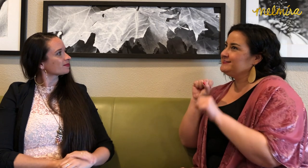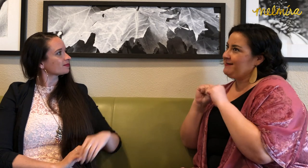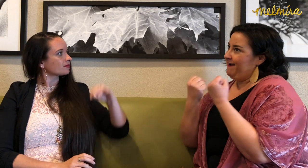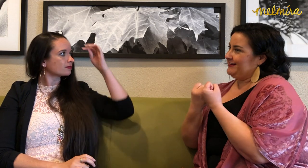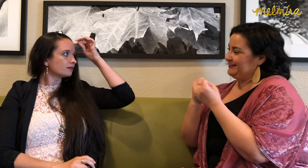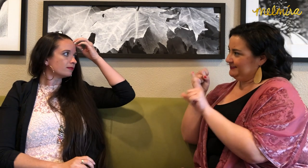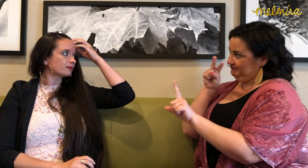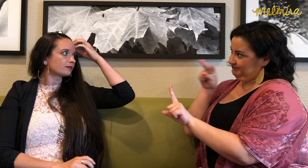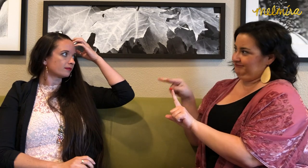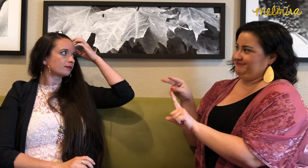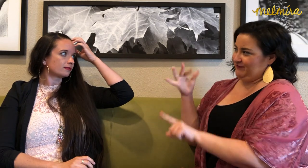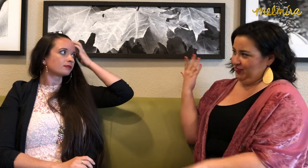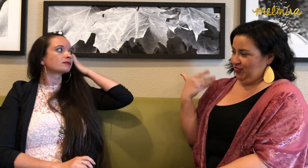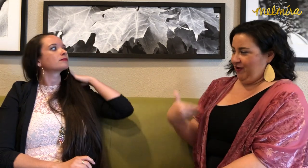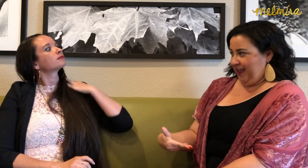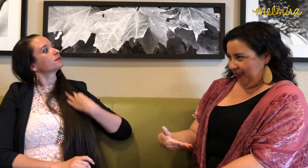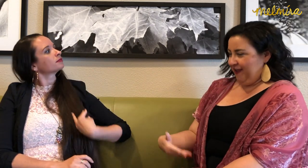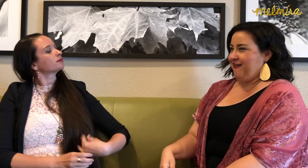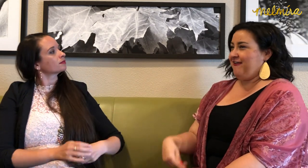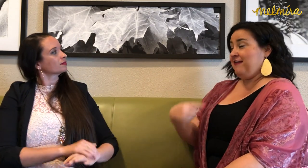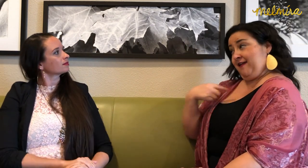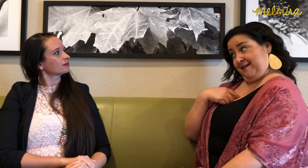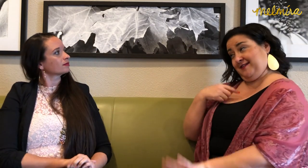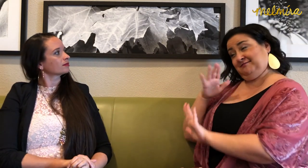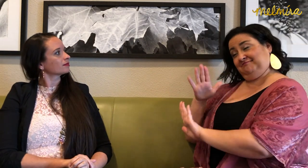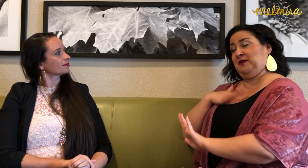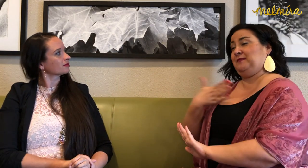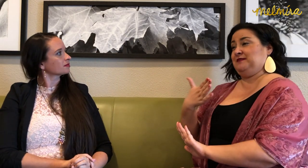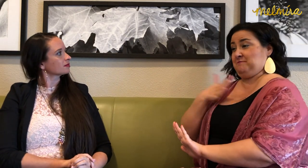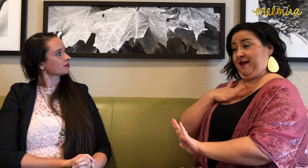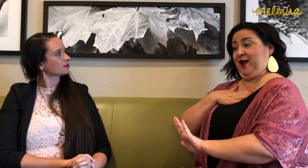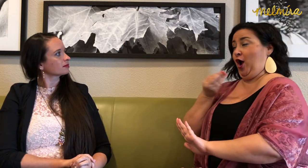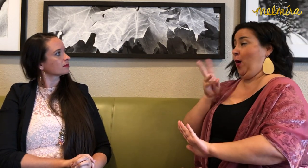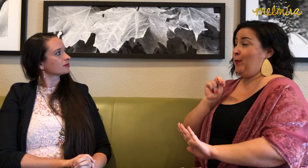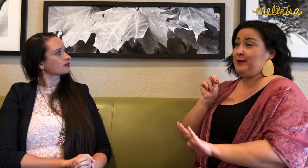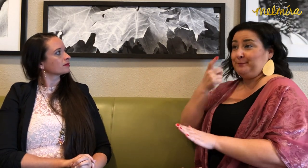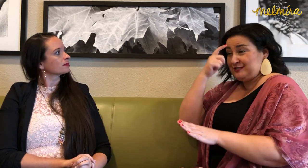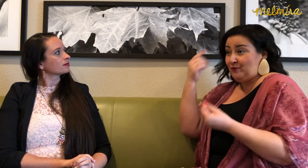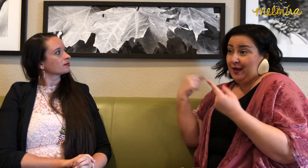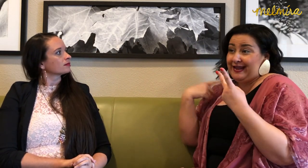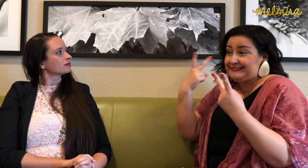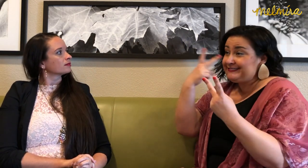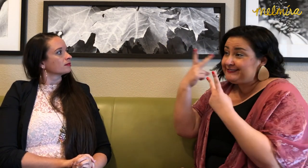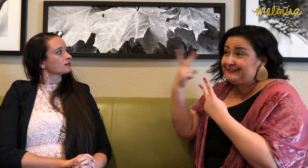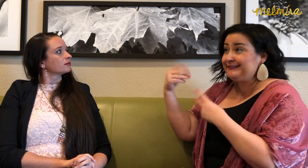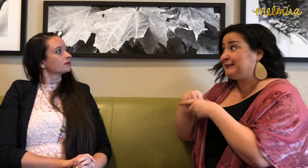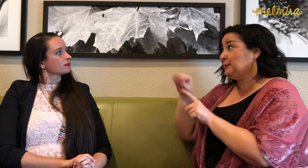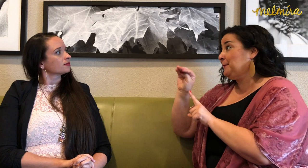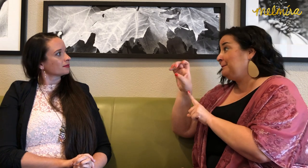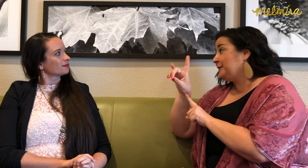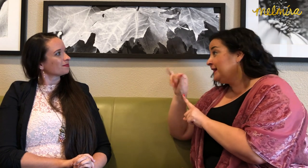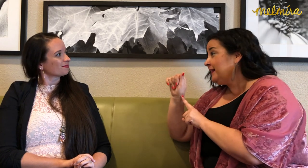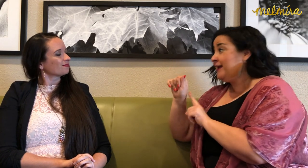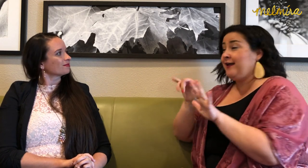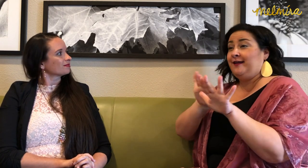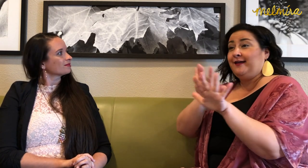I'm curious, when it comes to society's perception on long hair...I admit, from what I see in the media,